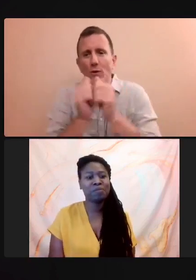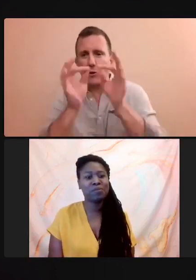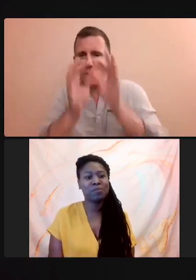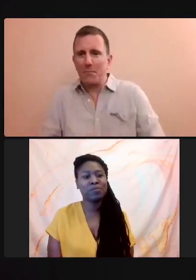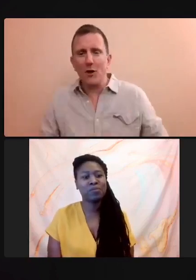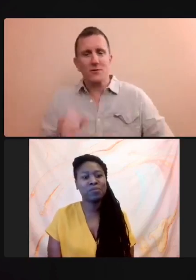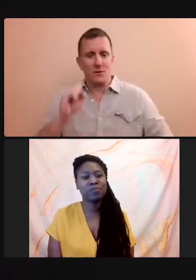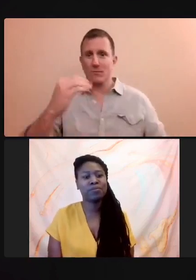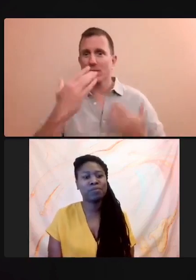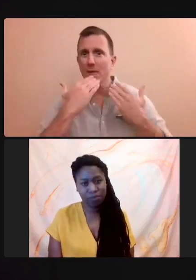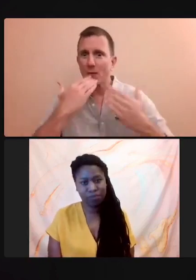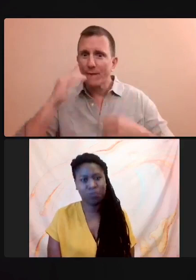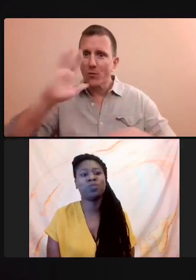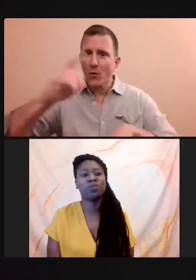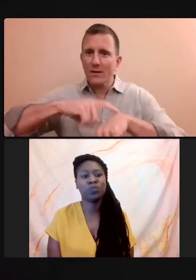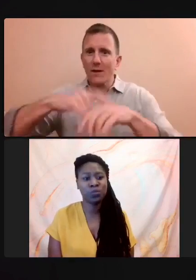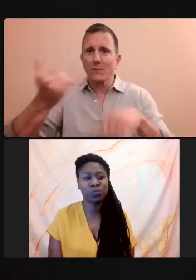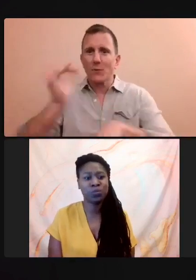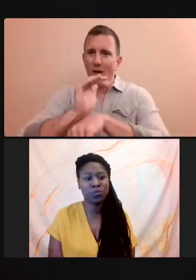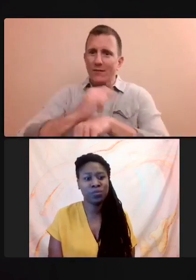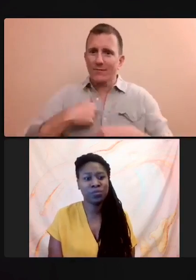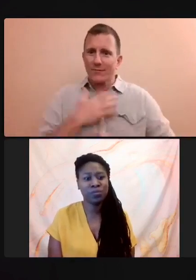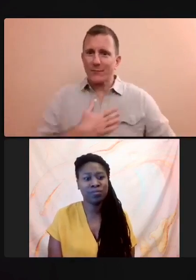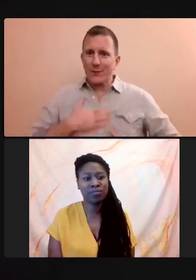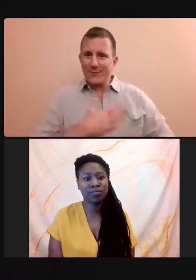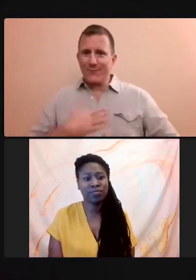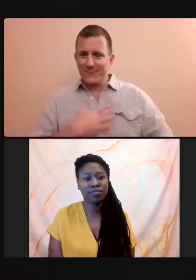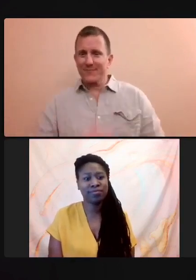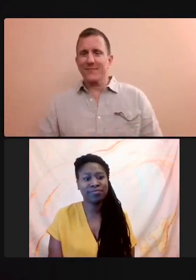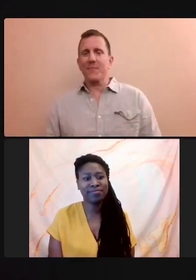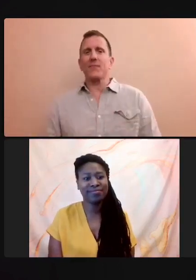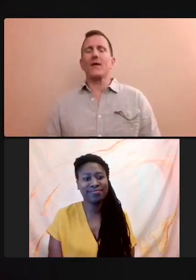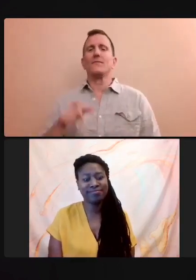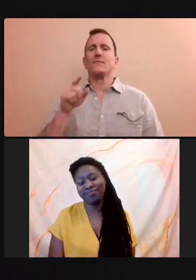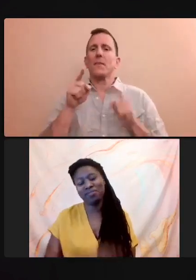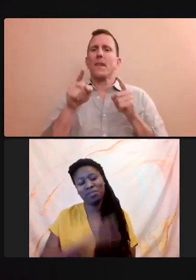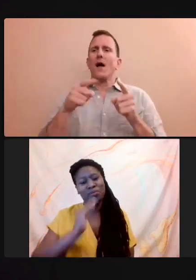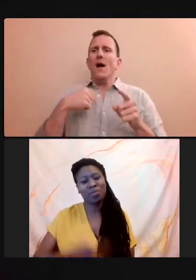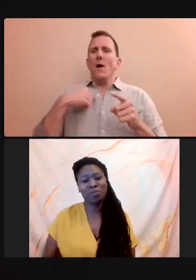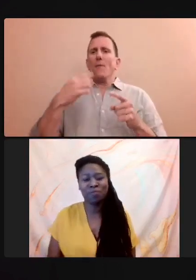tutoring and mentoring with interpreters and your work and experience with that. So I'm looking forward to it.